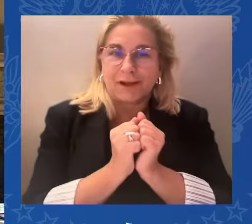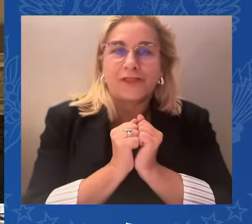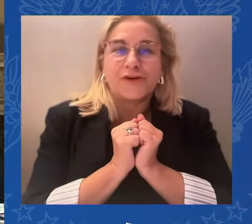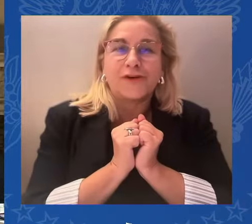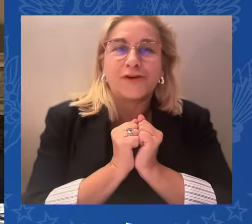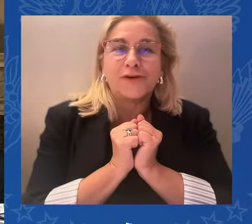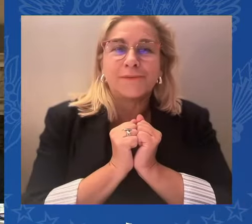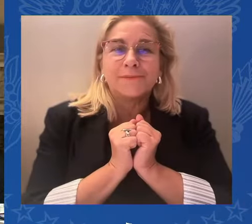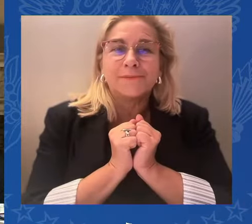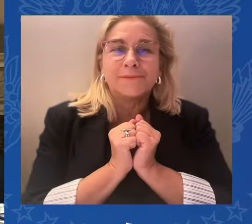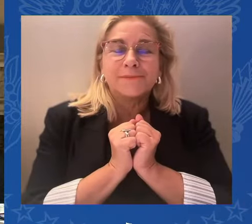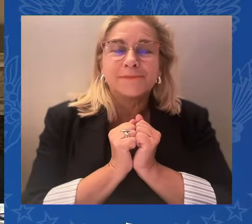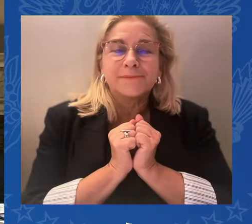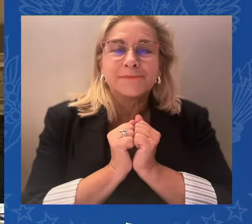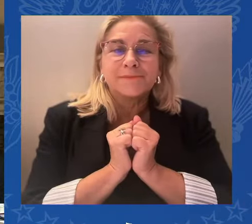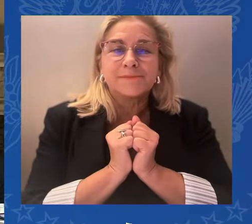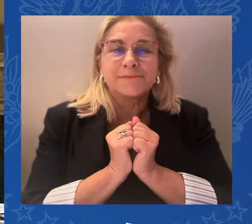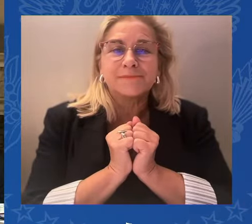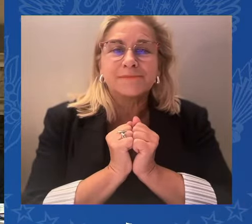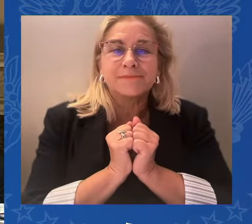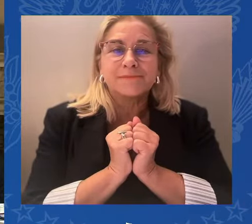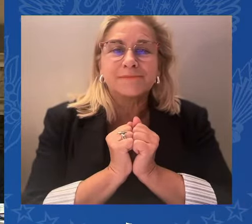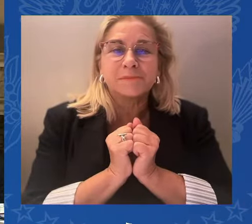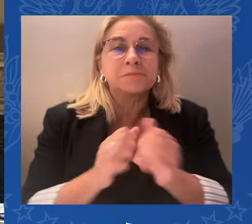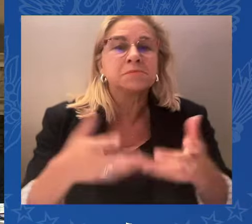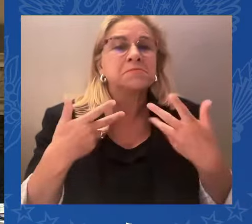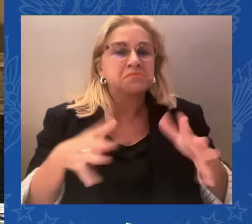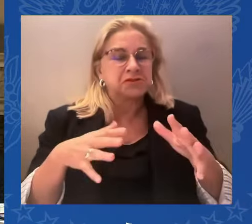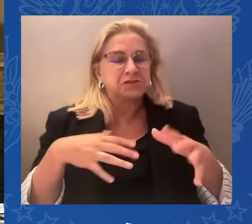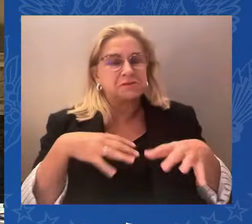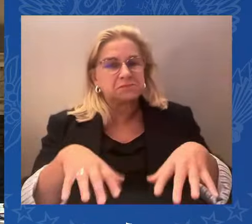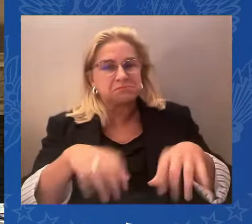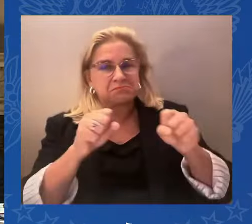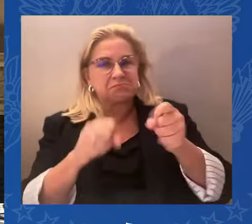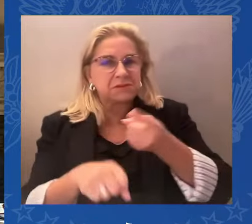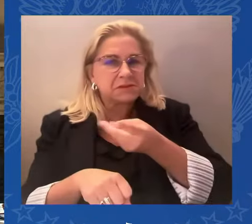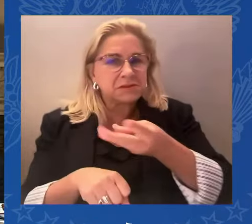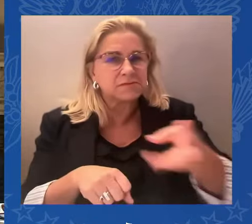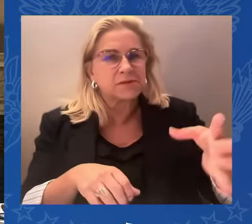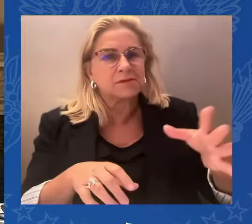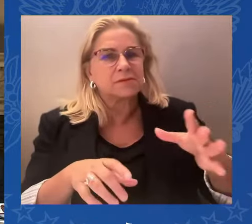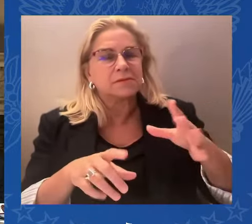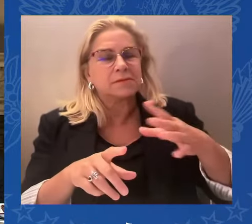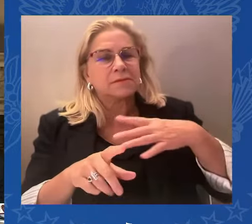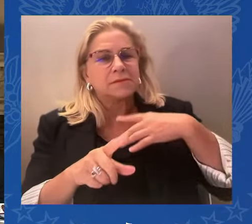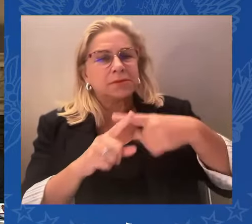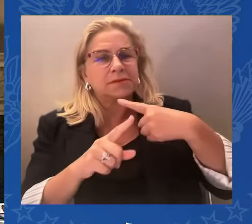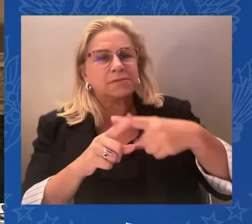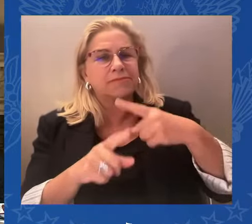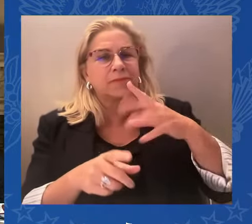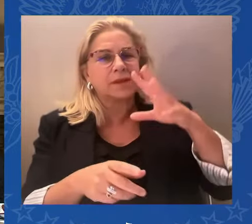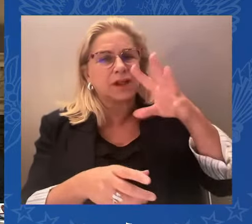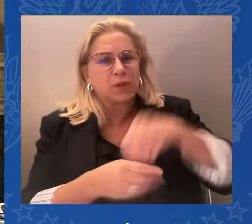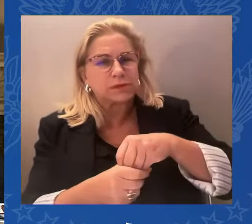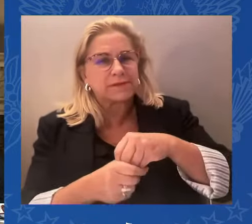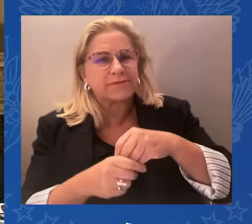and inclusive initiatives in areas such as health security, critical and emerging technologies,